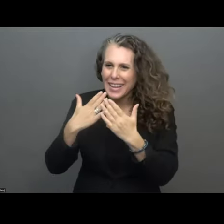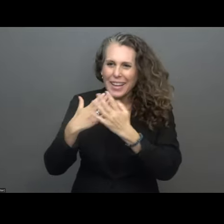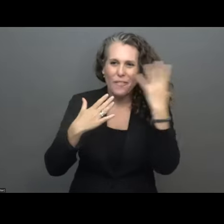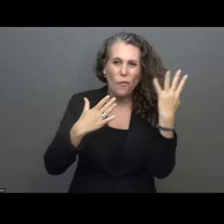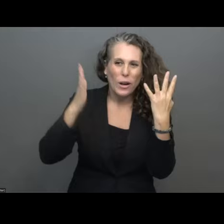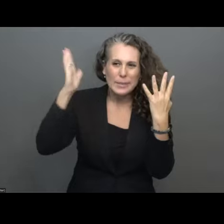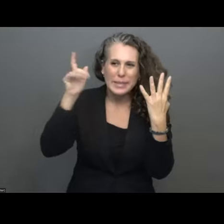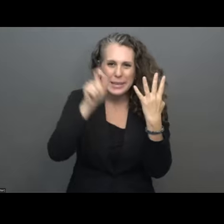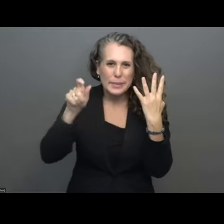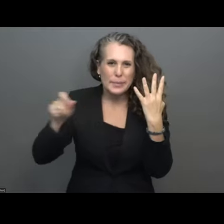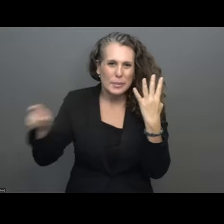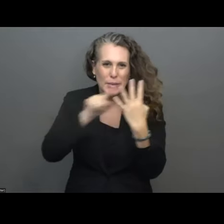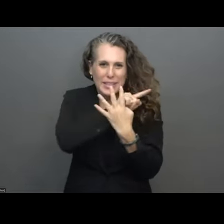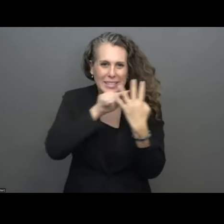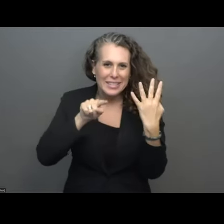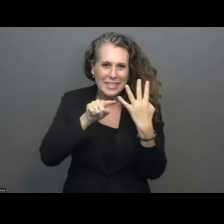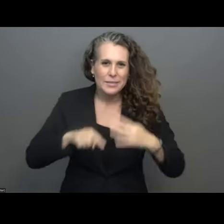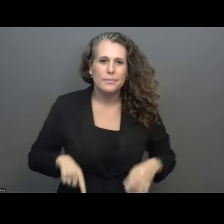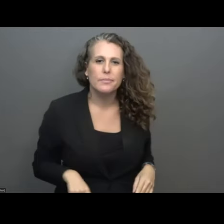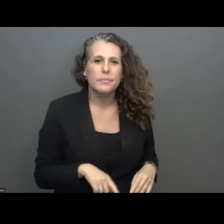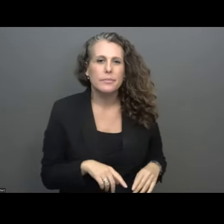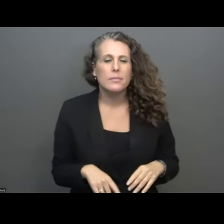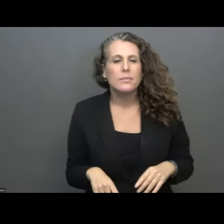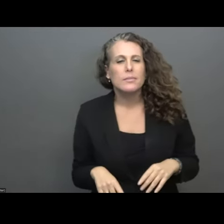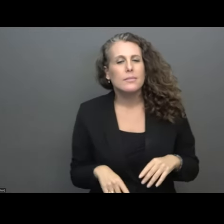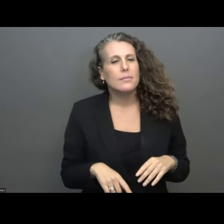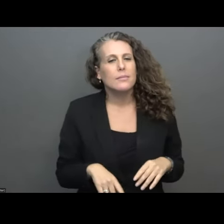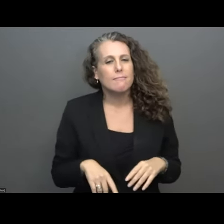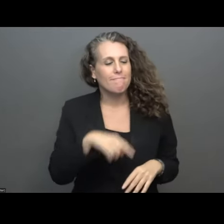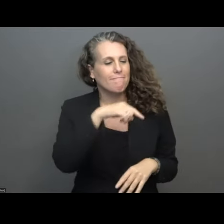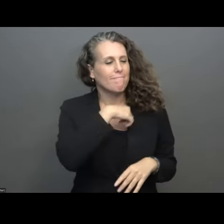came clearly out quite clearly that, 14:41:49 you know, the digital dimension of